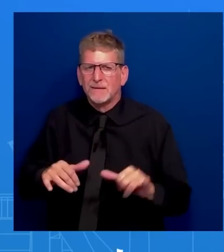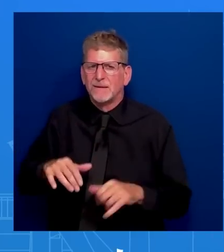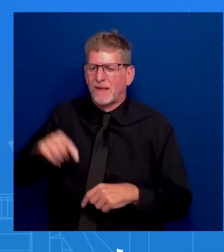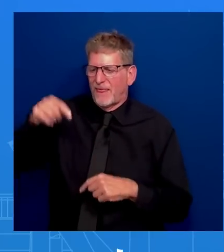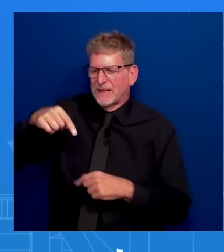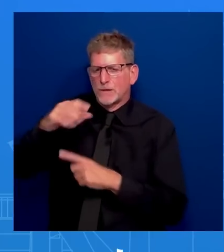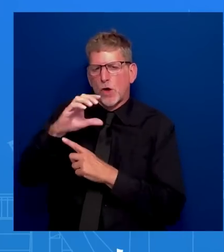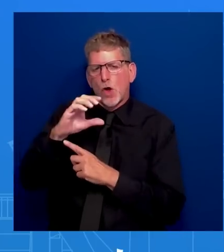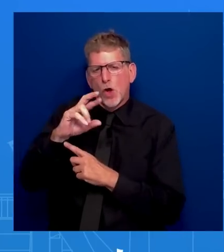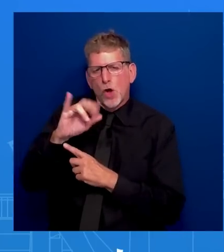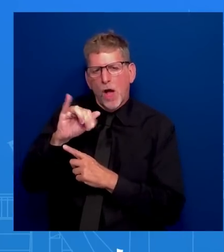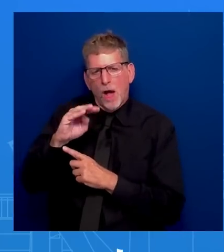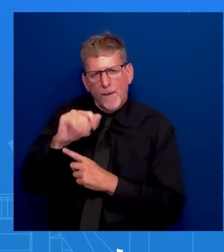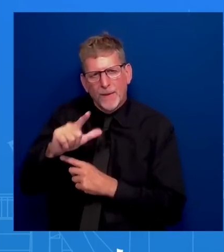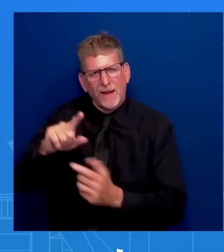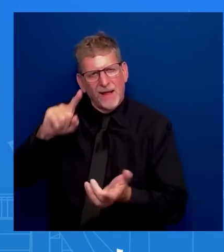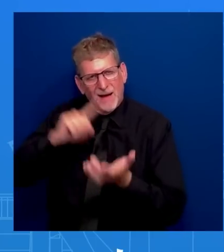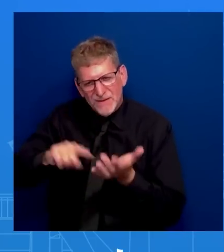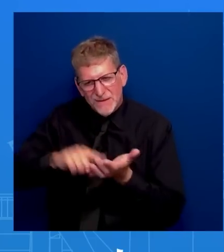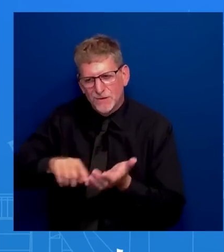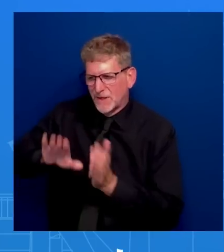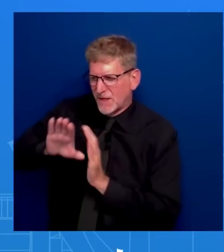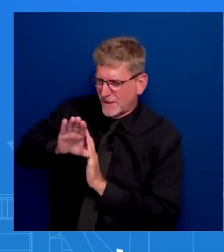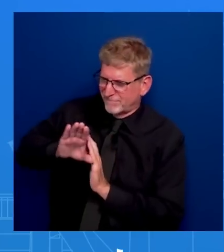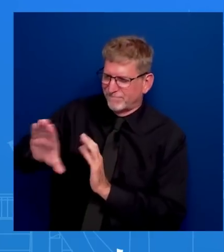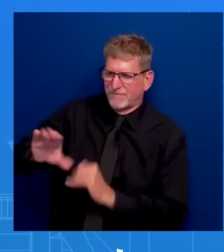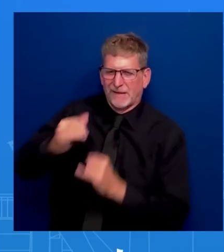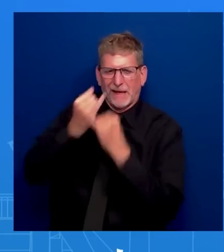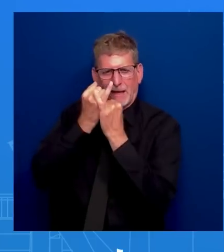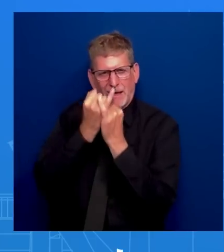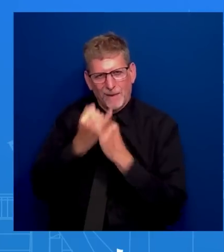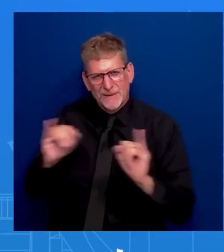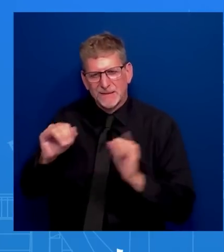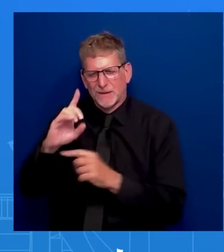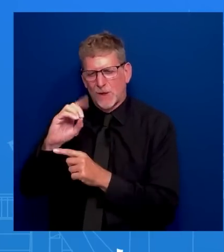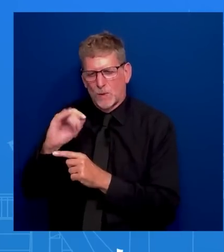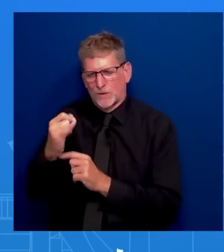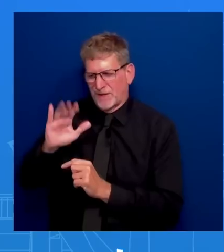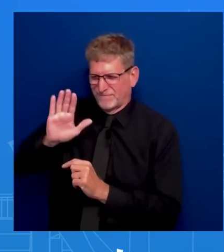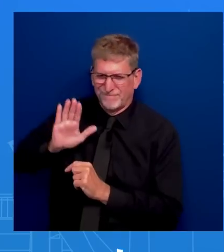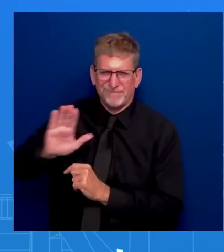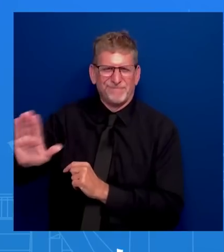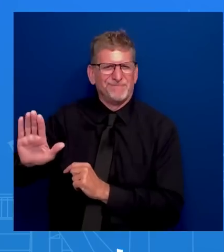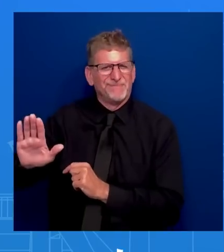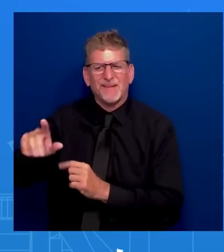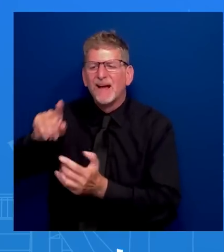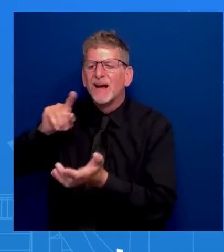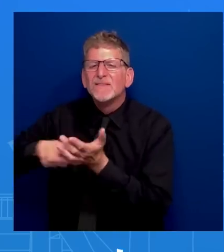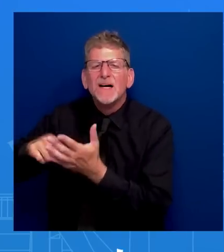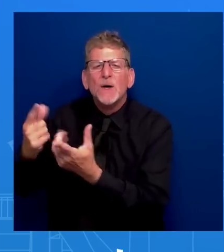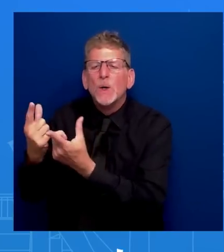to the DOJ, and we leave any inquiry, any questions about what is happening